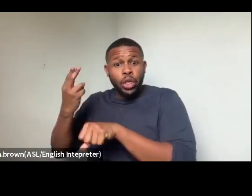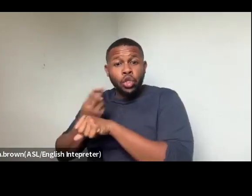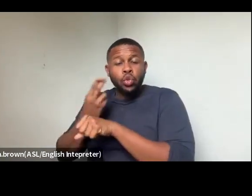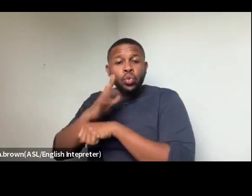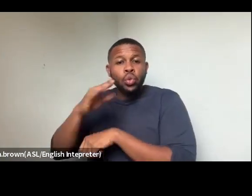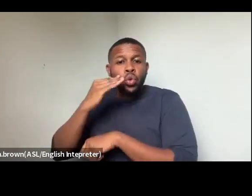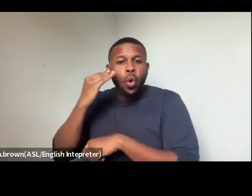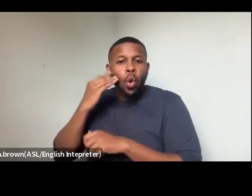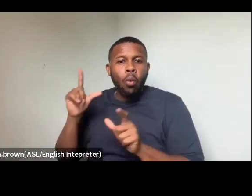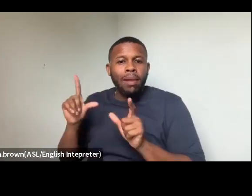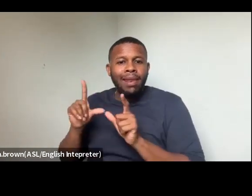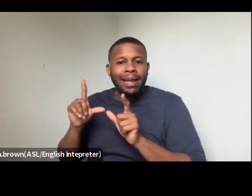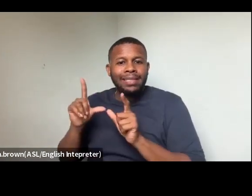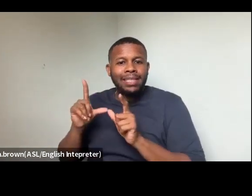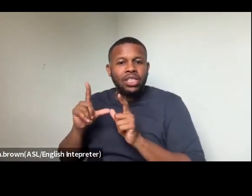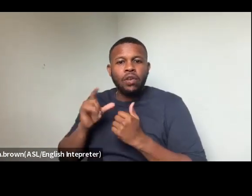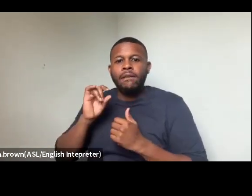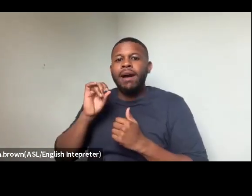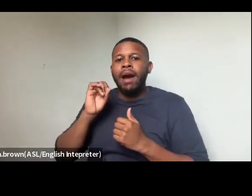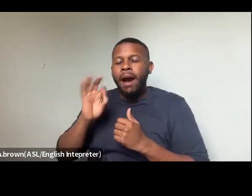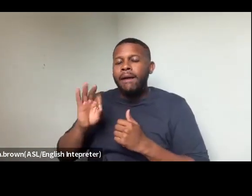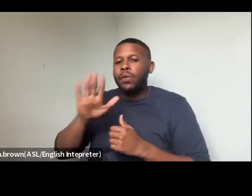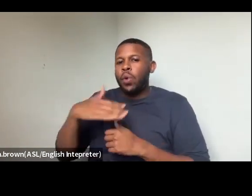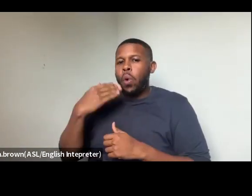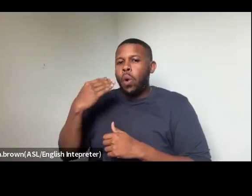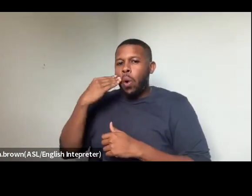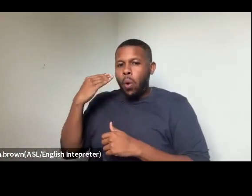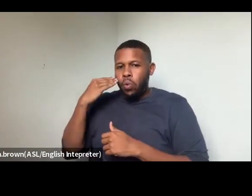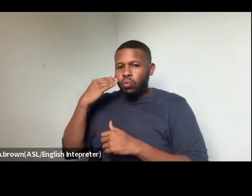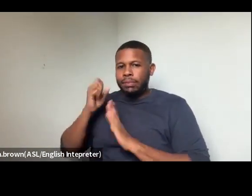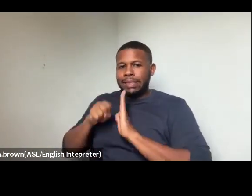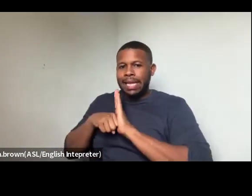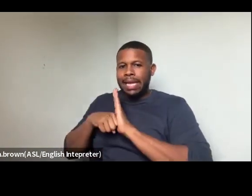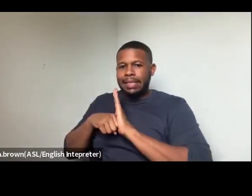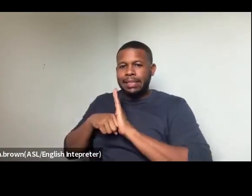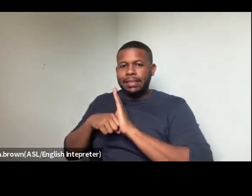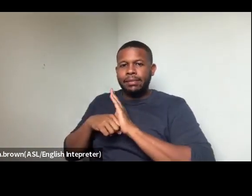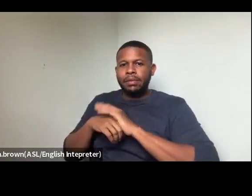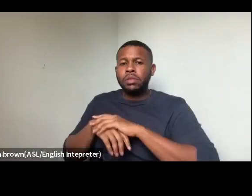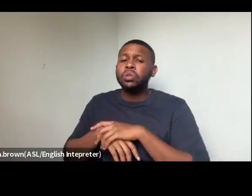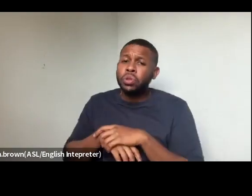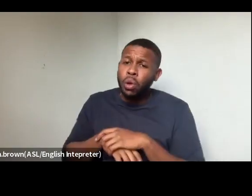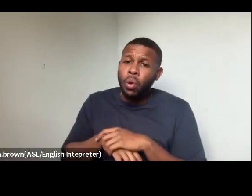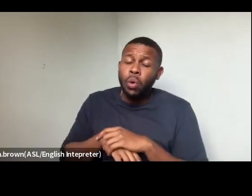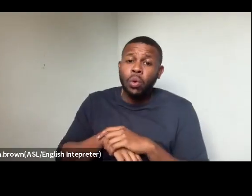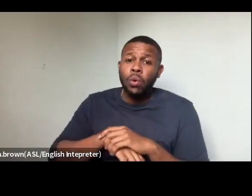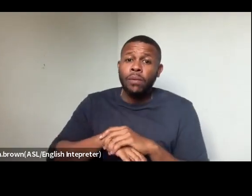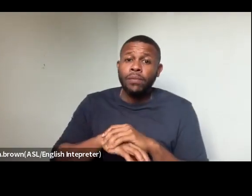And the third is for military spouses. If you are a physician and you are a military spouse